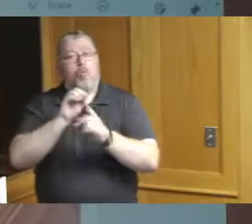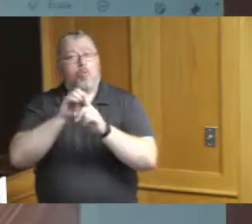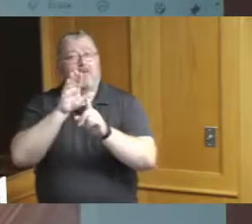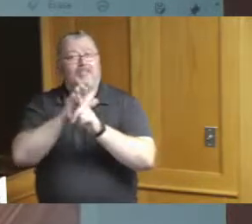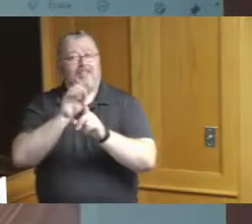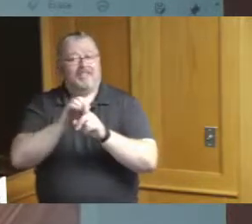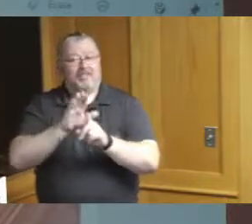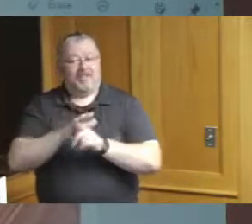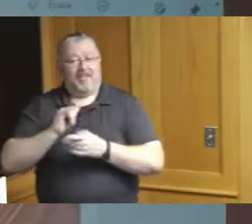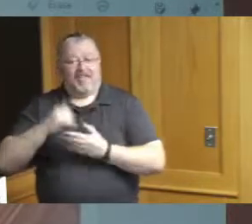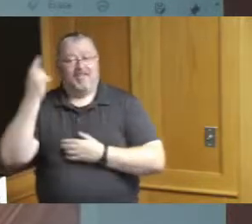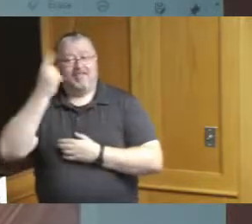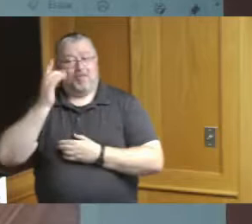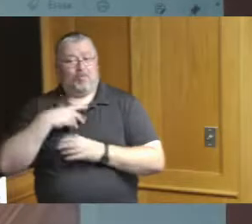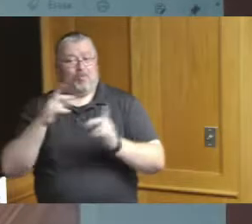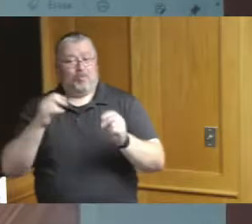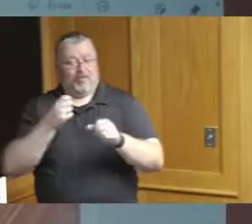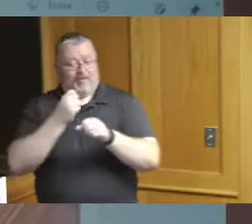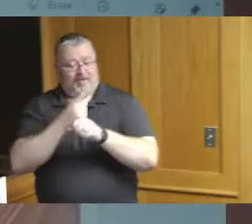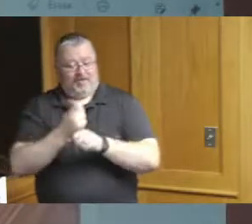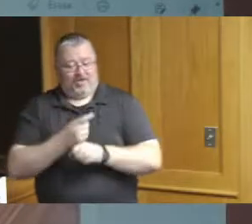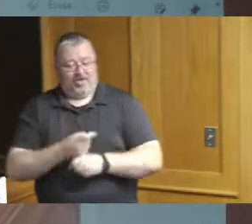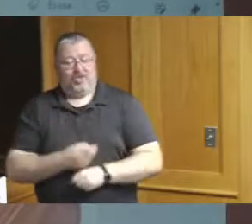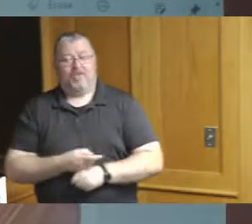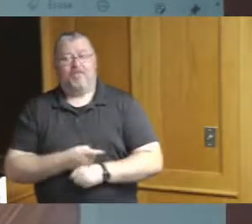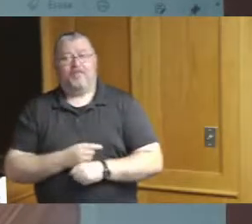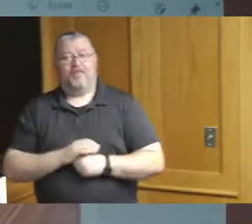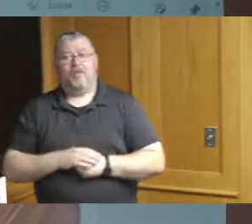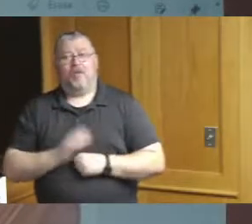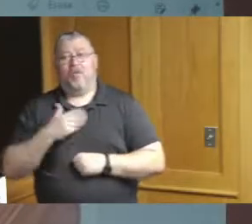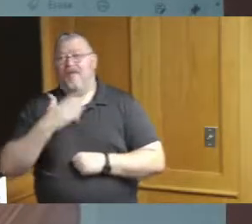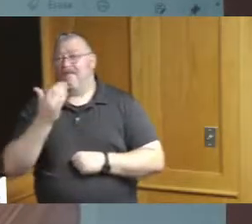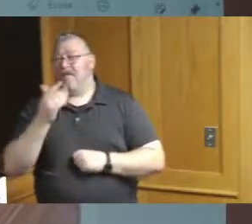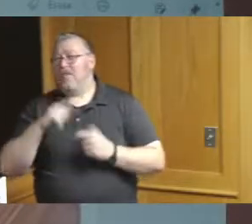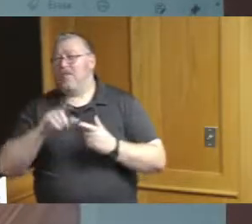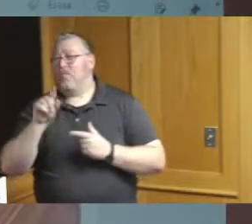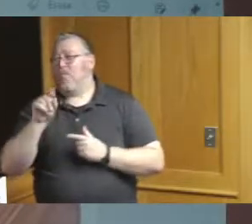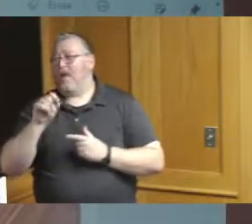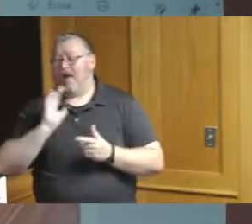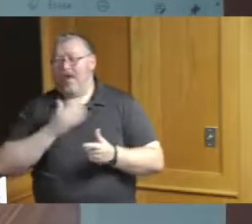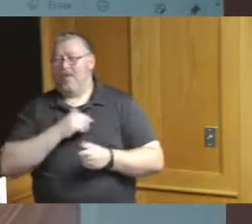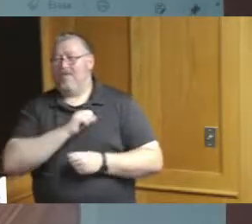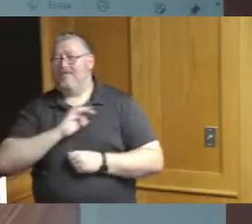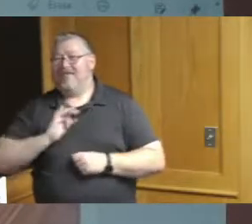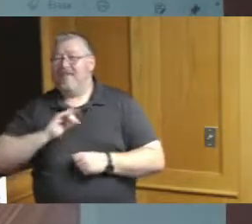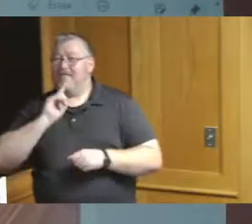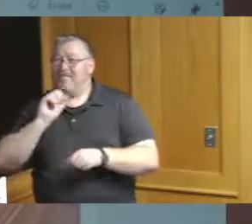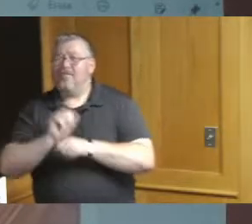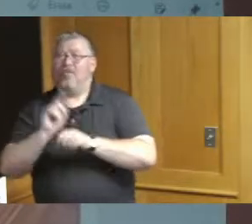it is something that we do every year we have 15 or 20 of our employees actually go to the schools